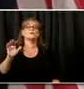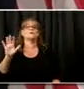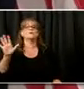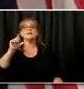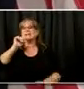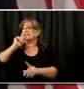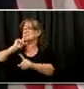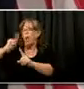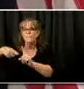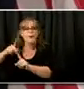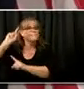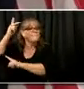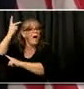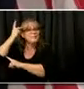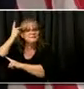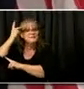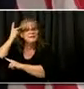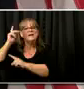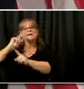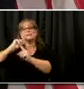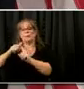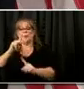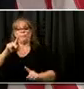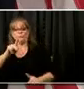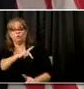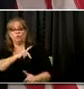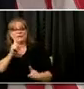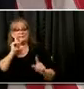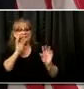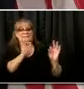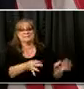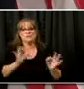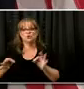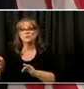with the pre-existing condition or just a kid for whom online education works well and and they're